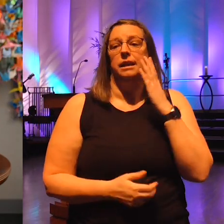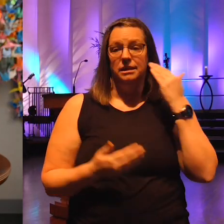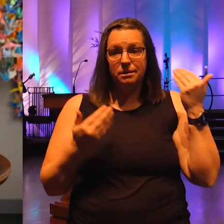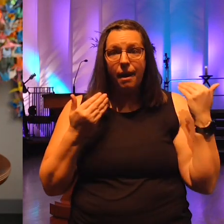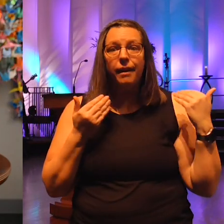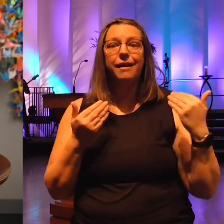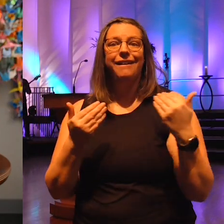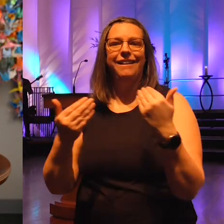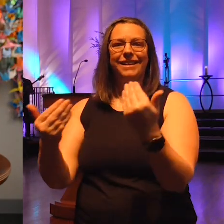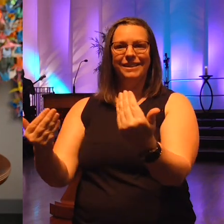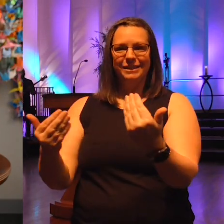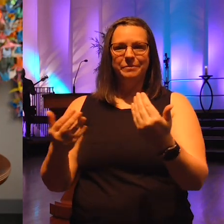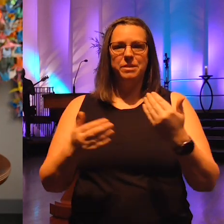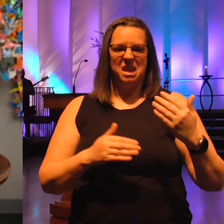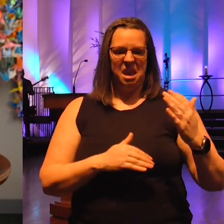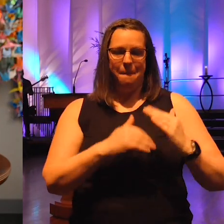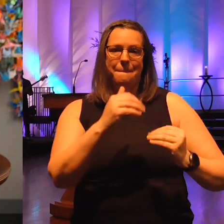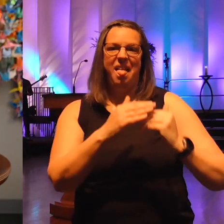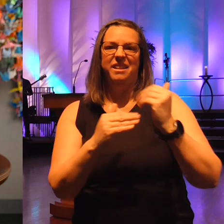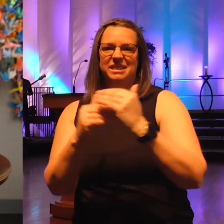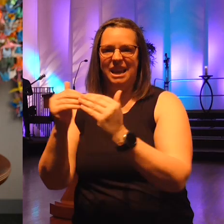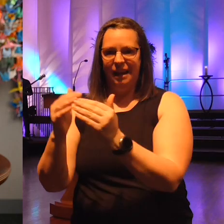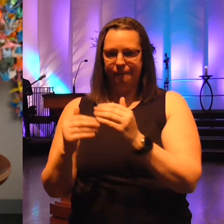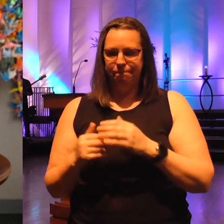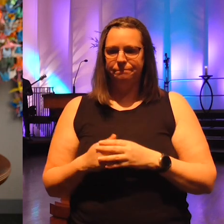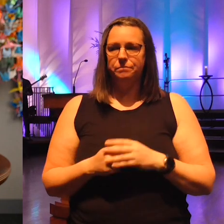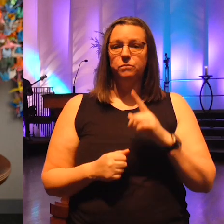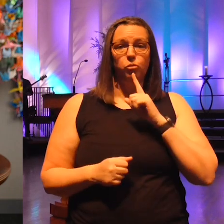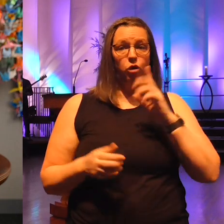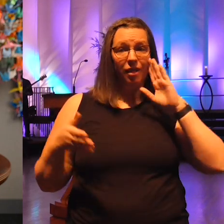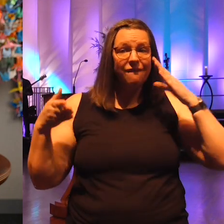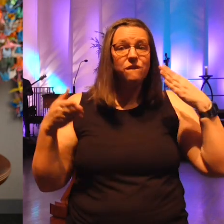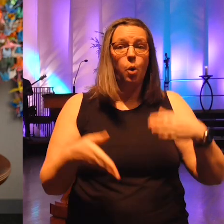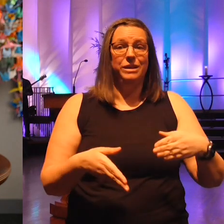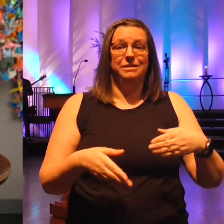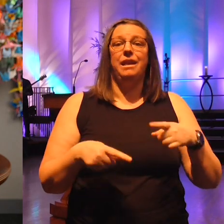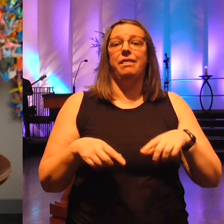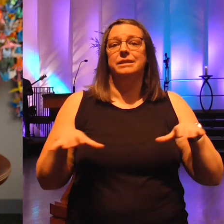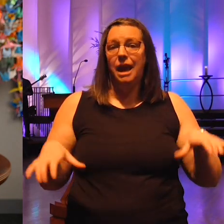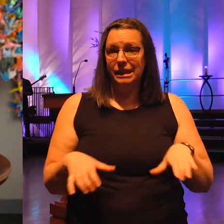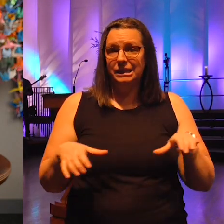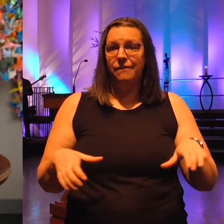we're focusing on this vital activity I invite you to stop out in the lobby visit the table where